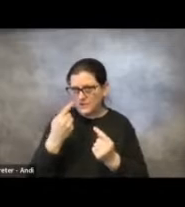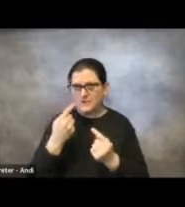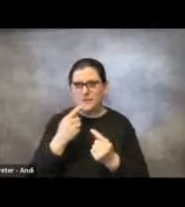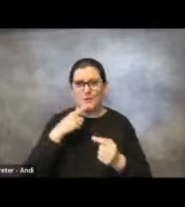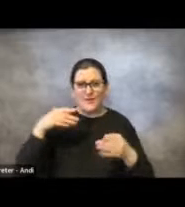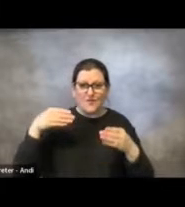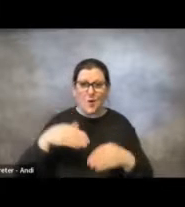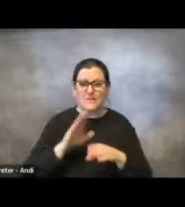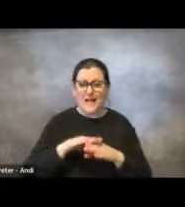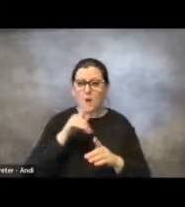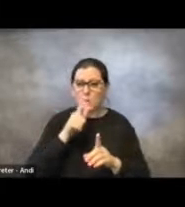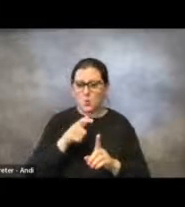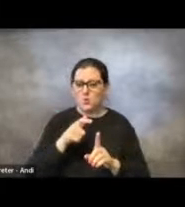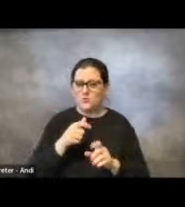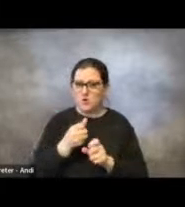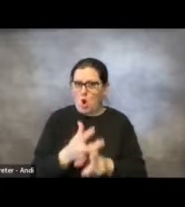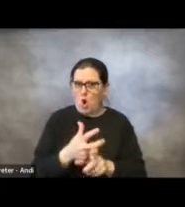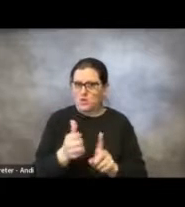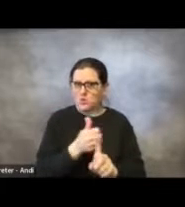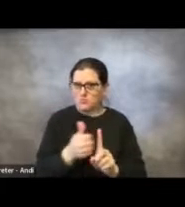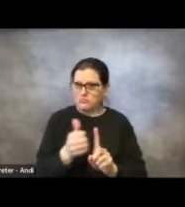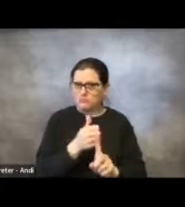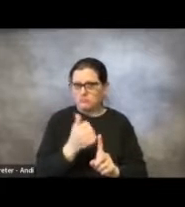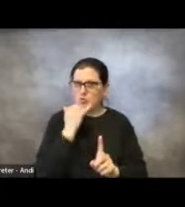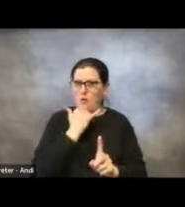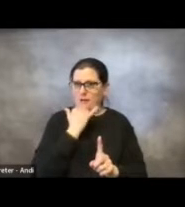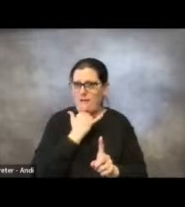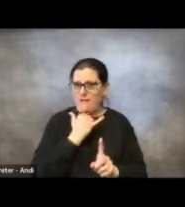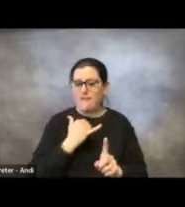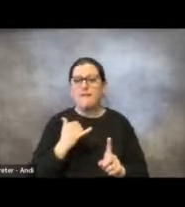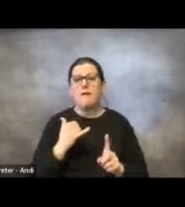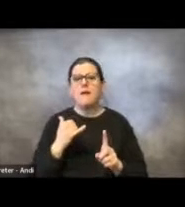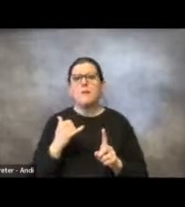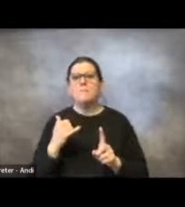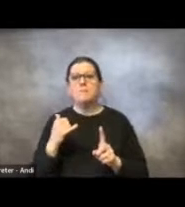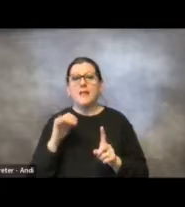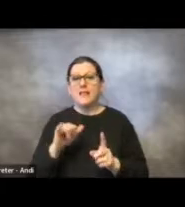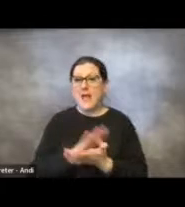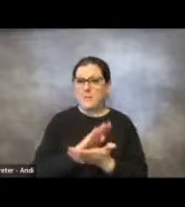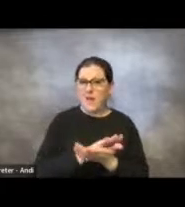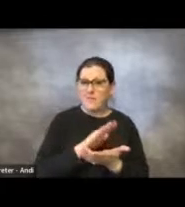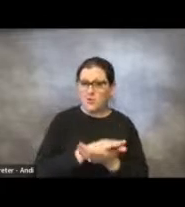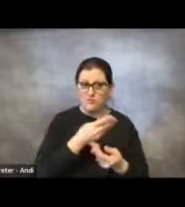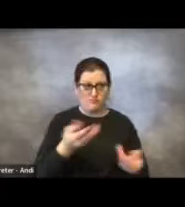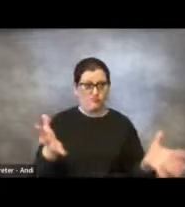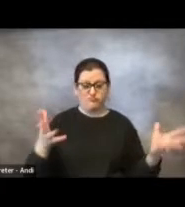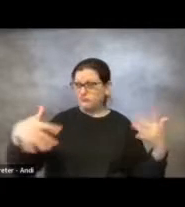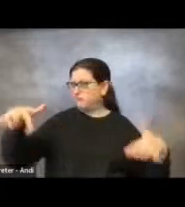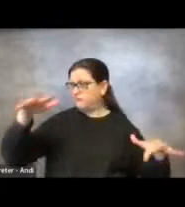perpetrators and circulated it and it really brought up a lot